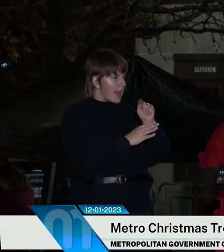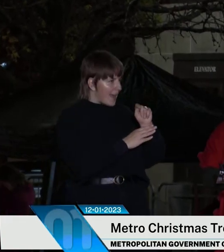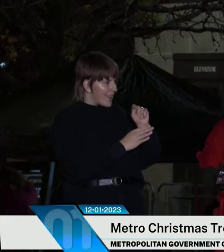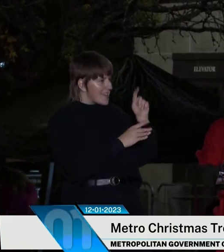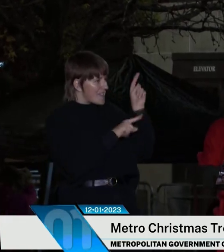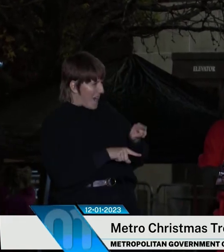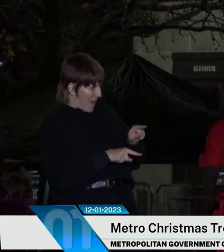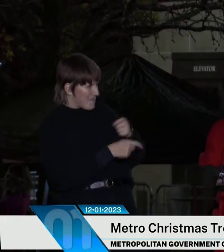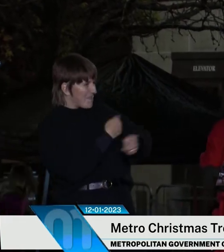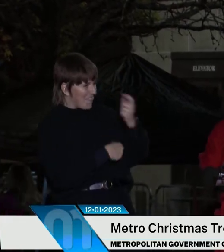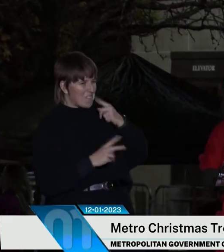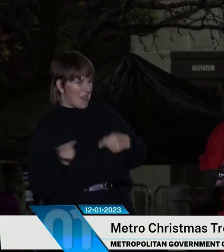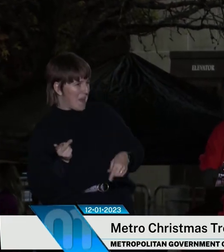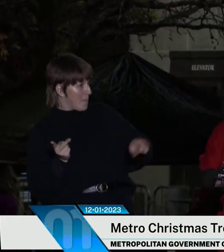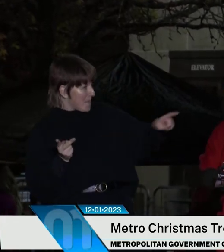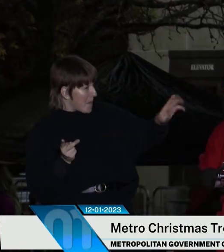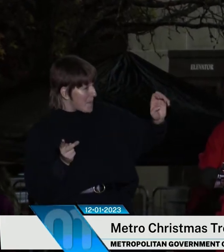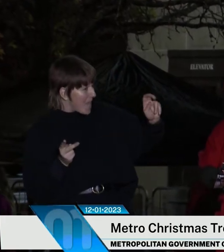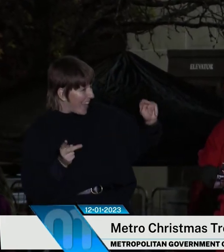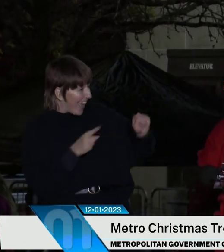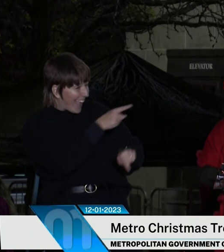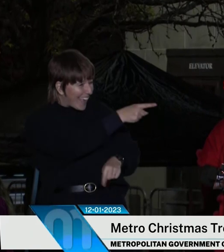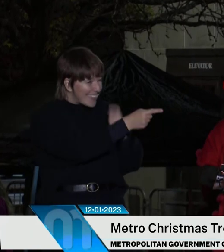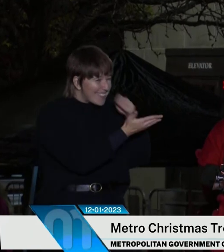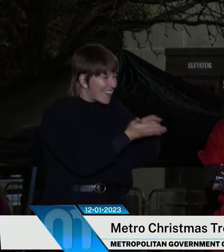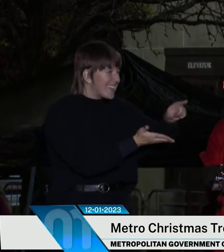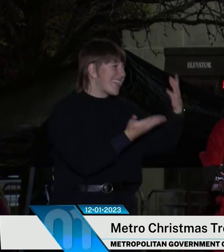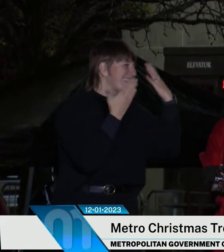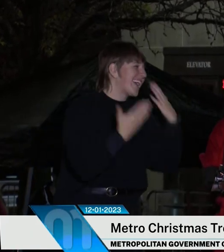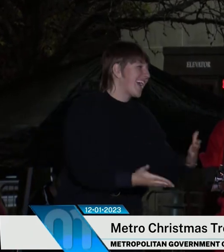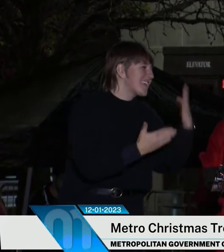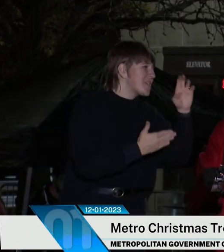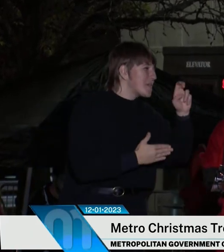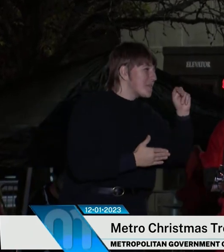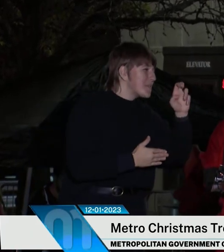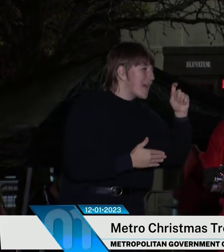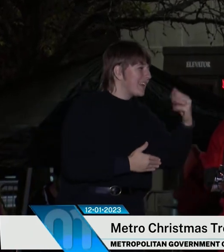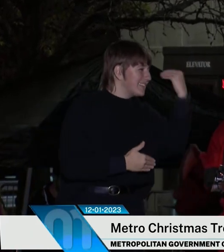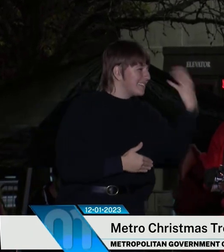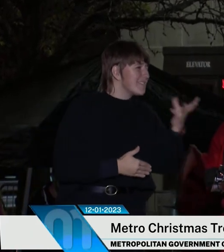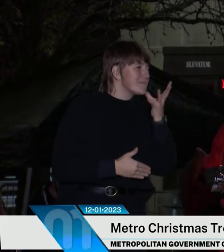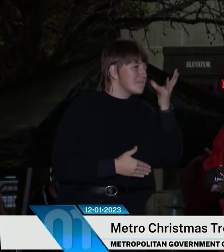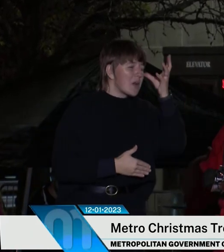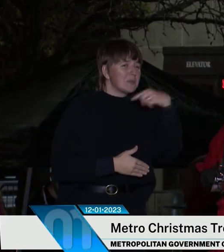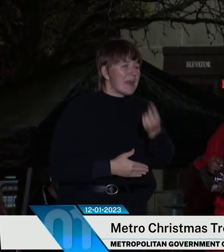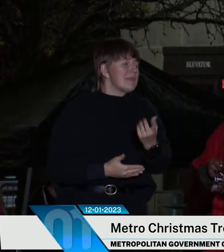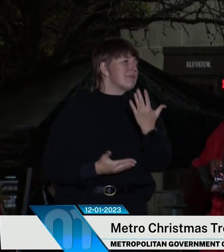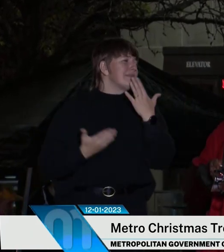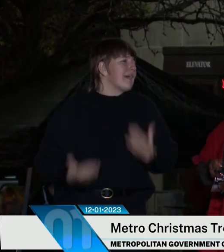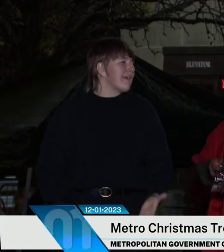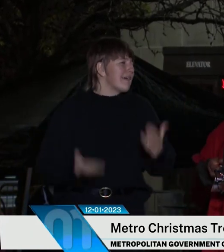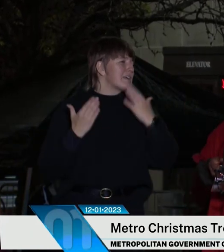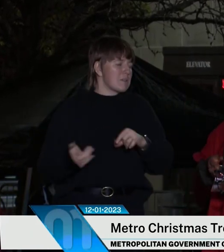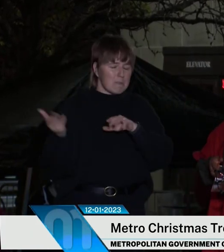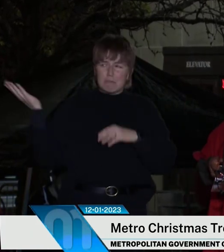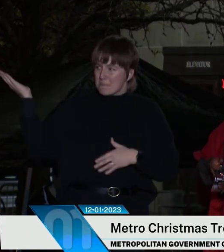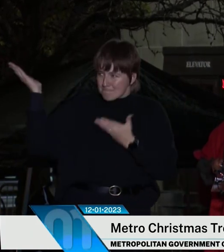THIS EVENING, THEIR SON BENNETT IS HERE. BENNETT WHERE ARE YOU? THERE HE IS BACK THERE. BENNETT'S WAVING. THANK YOU.